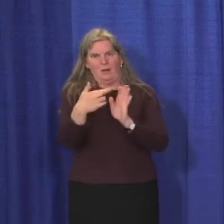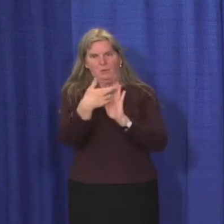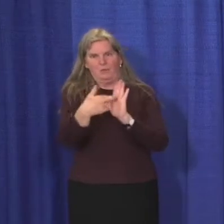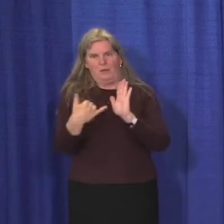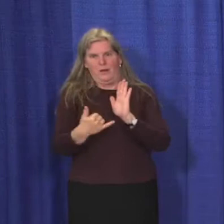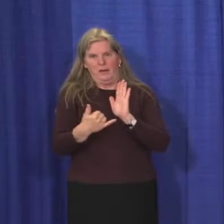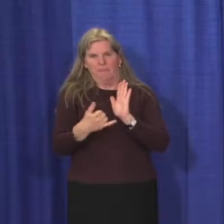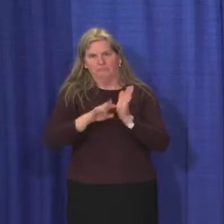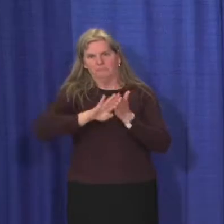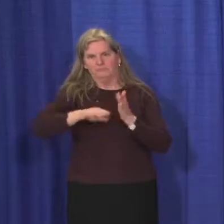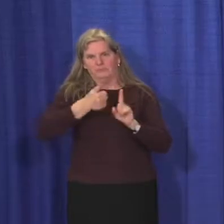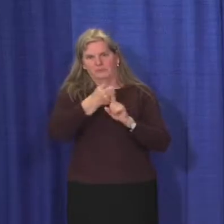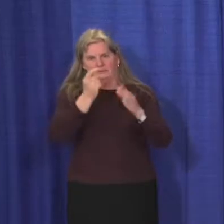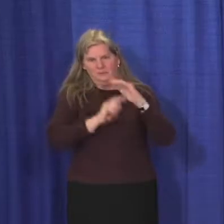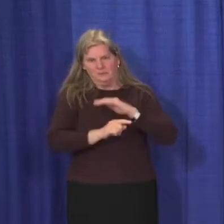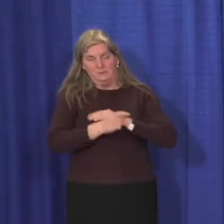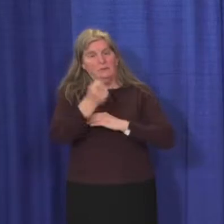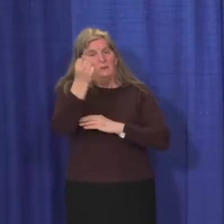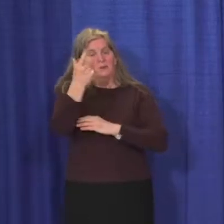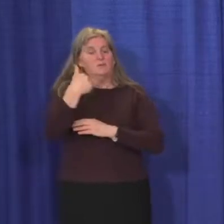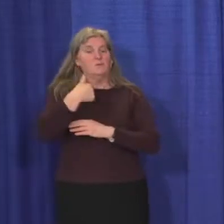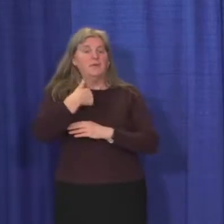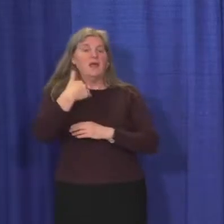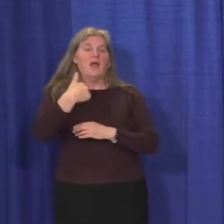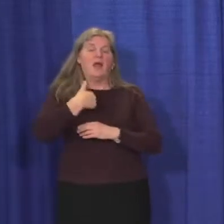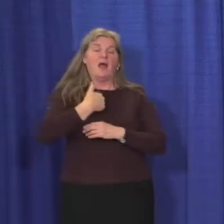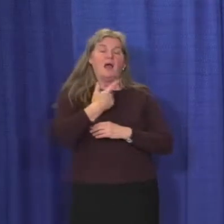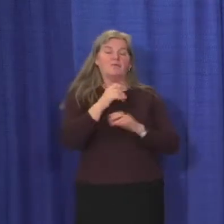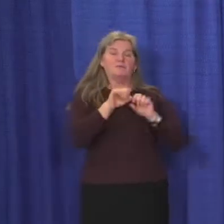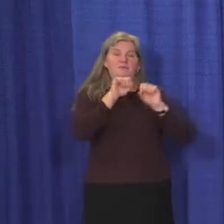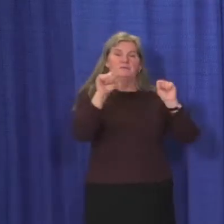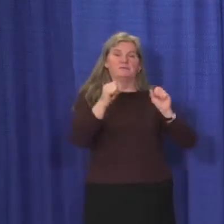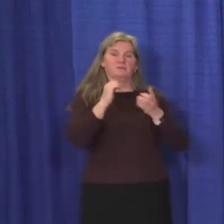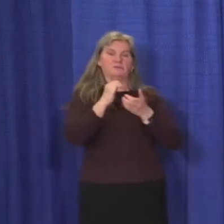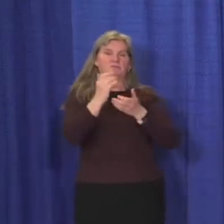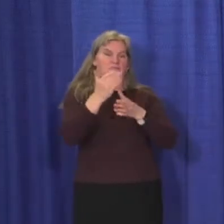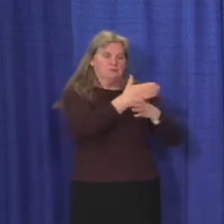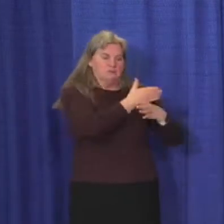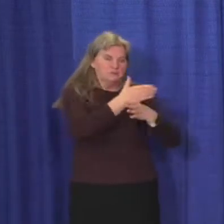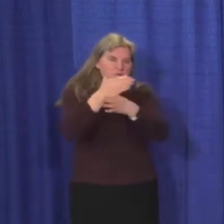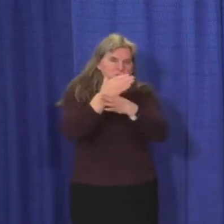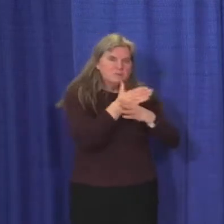Because we shared information system with BC there are privacy